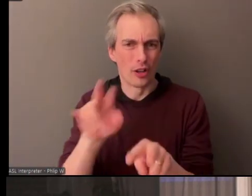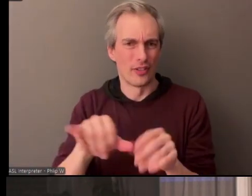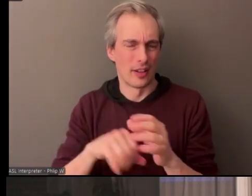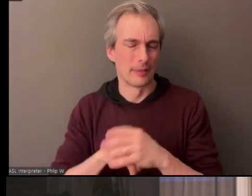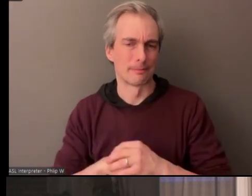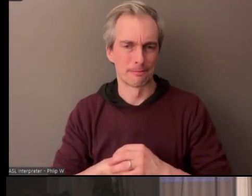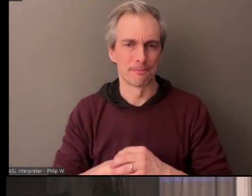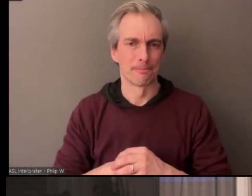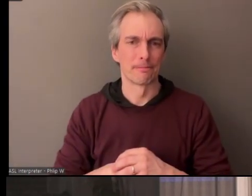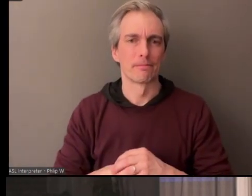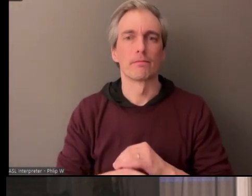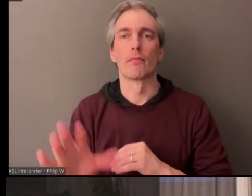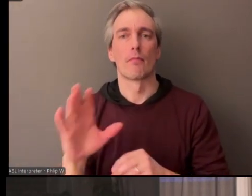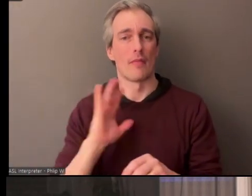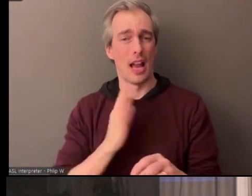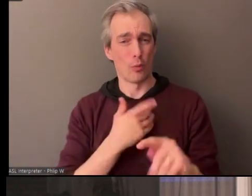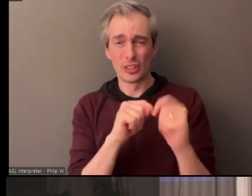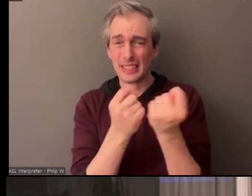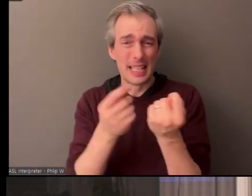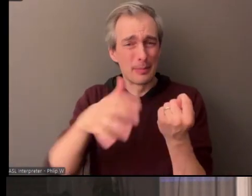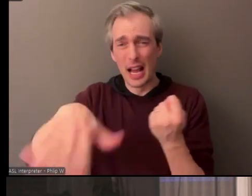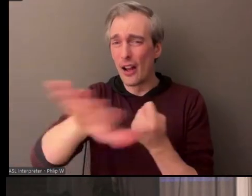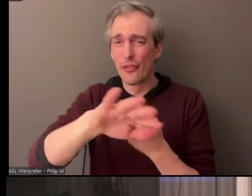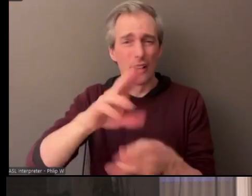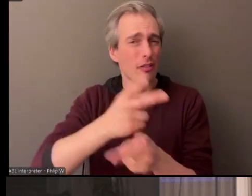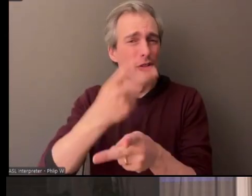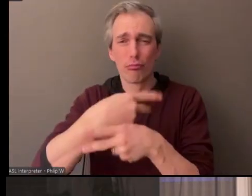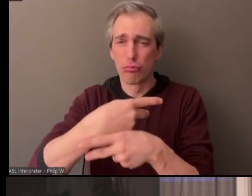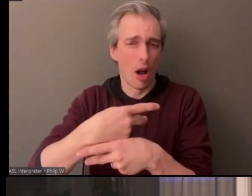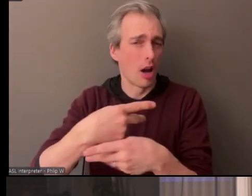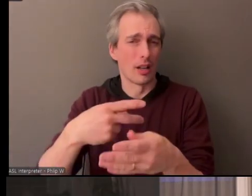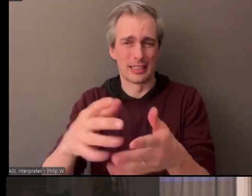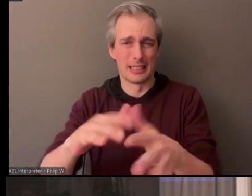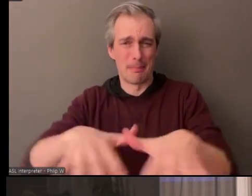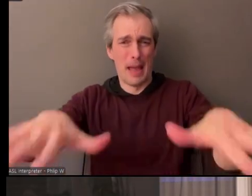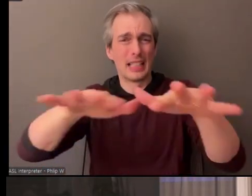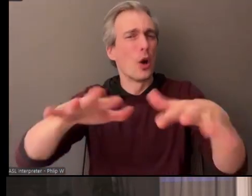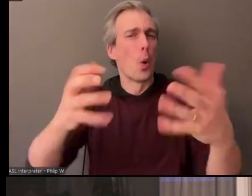But they need that laid out for them in a format they understand and in a way that they're familiar with.